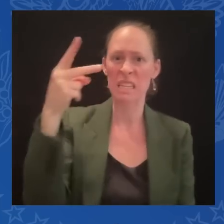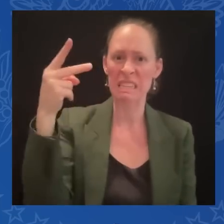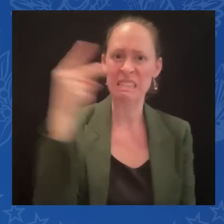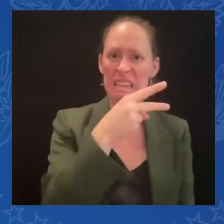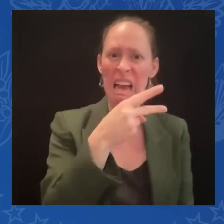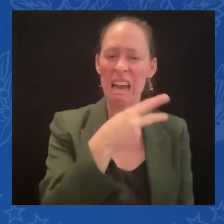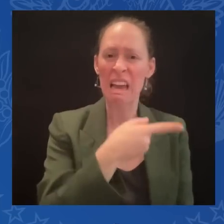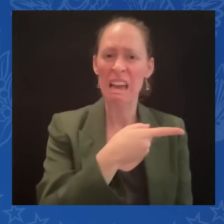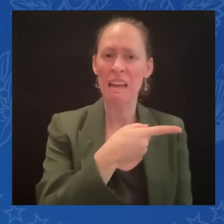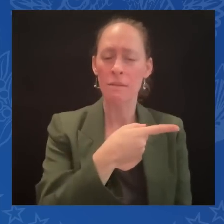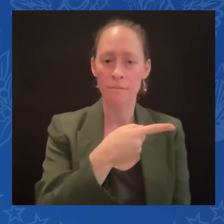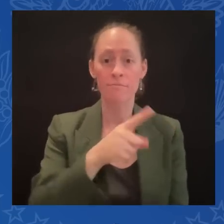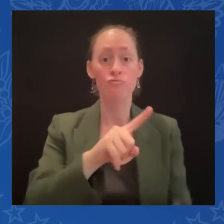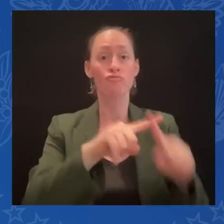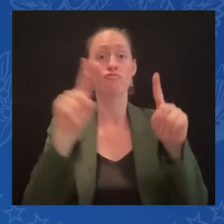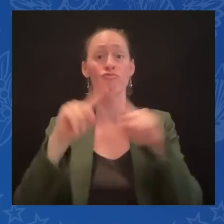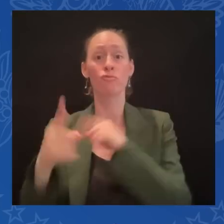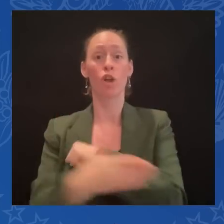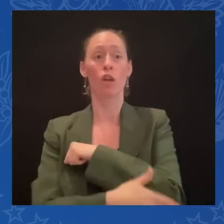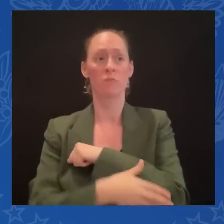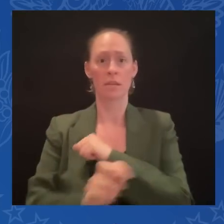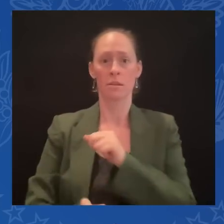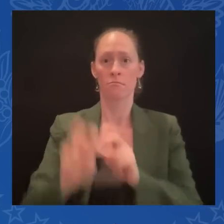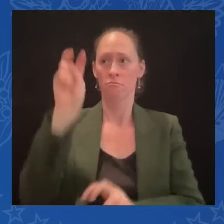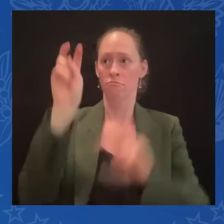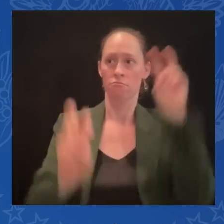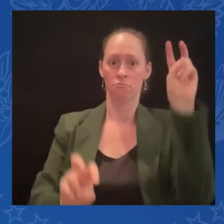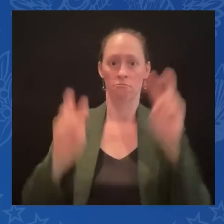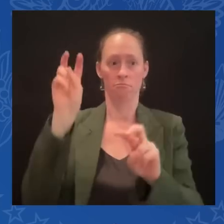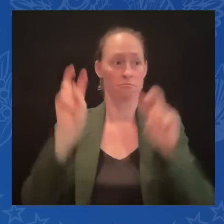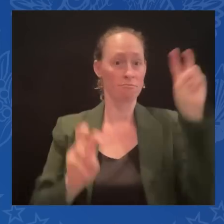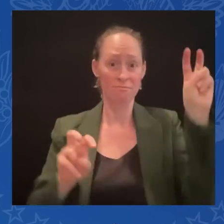We used to have the fastest infra- -- the best infrastructure in the world, rated number one.